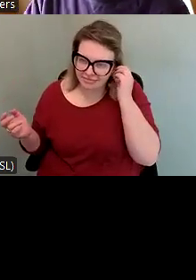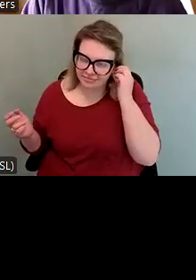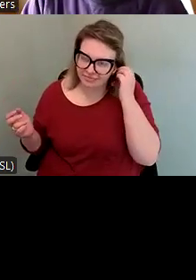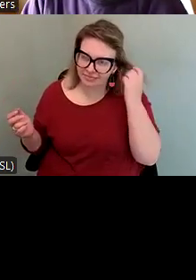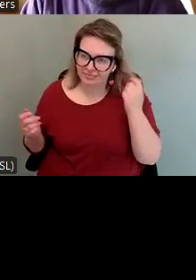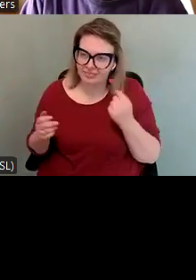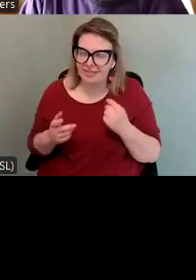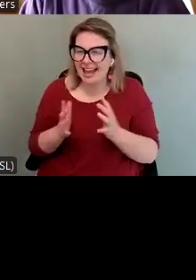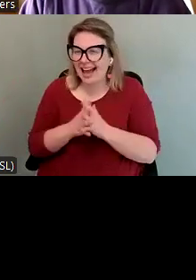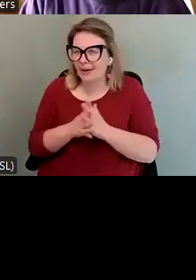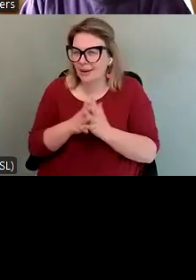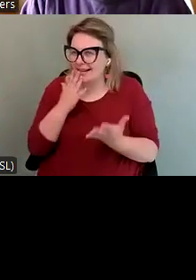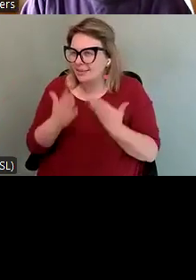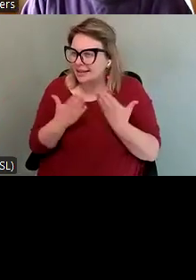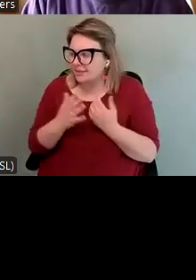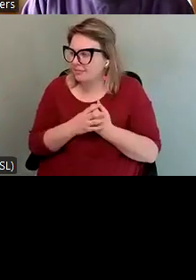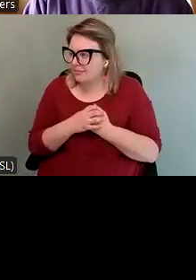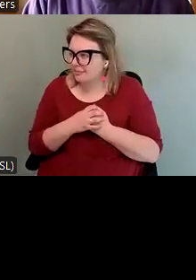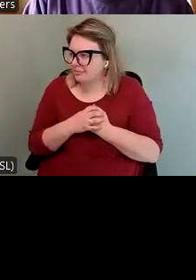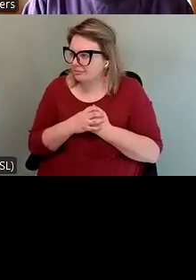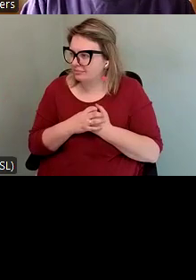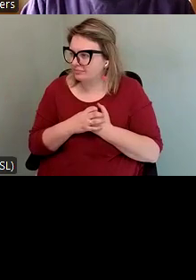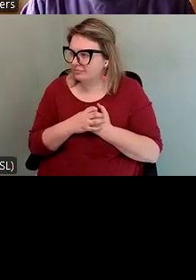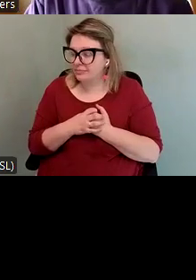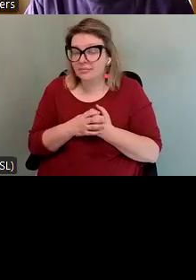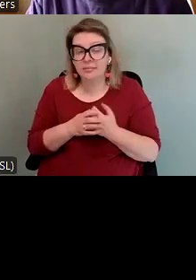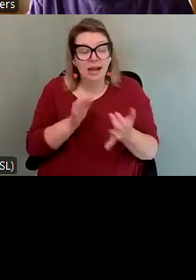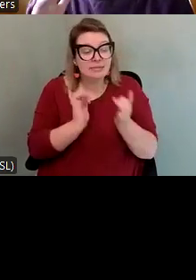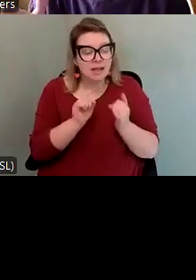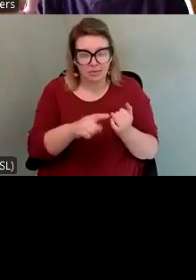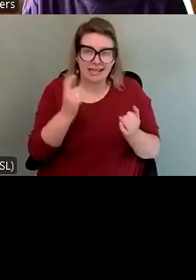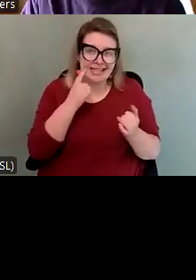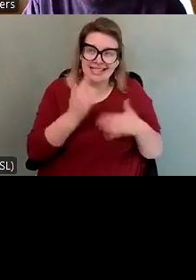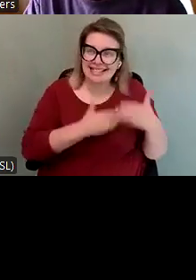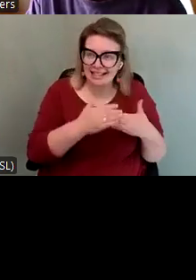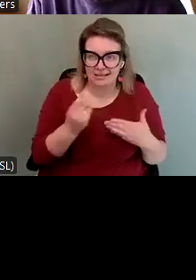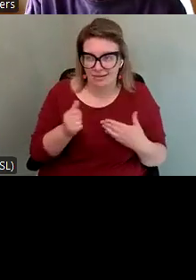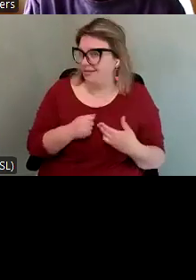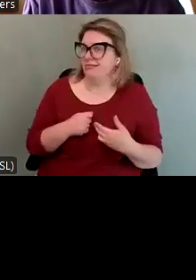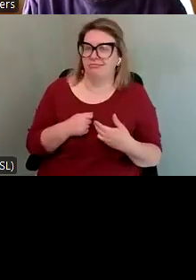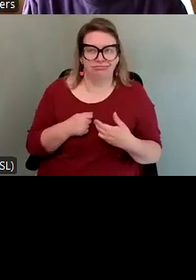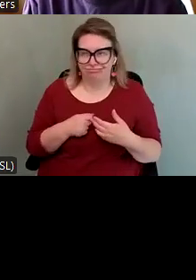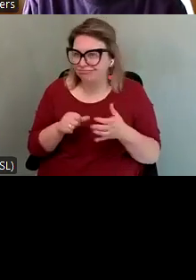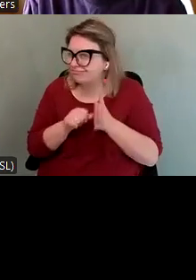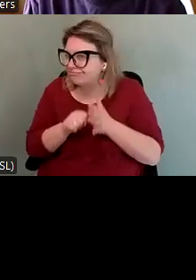What's the word? Sometimes it's easy, and sometimes it's not, but we're going to look at some options.